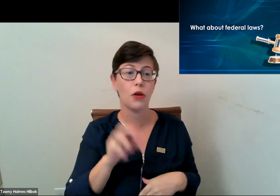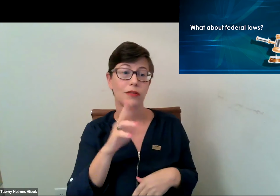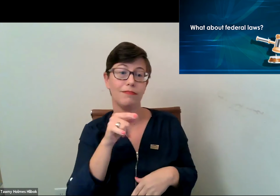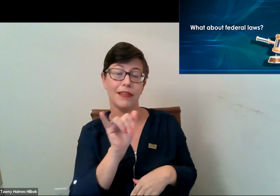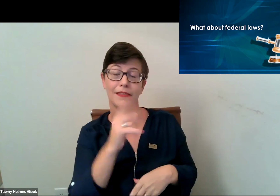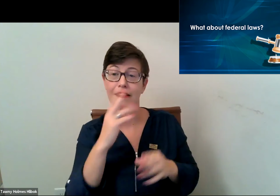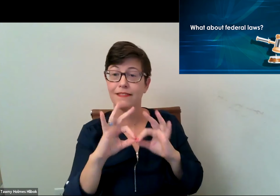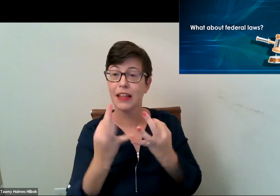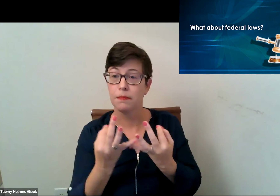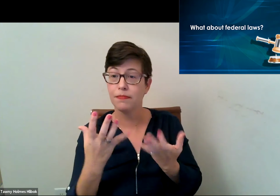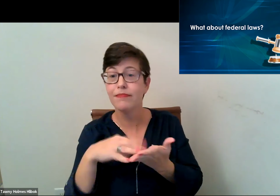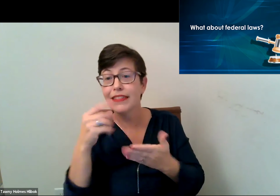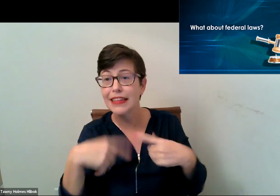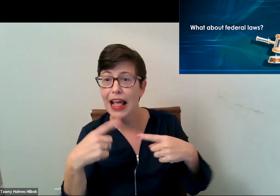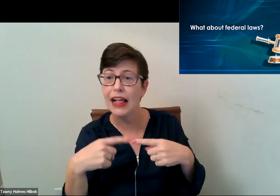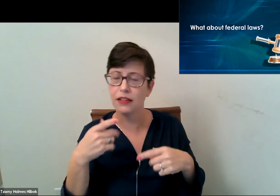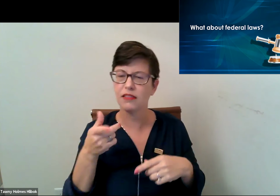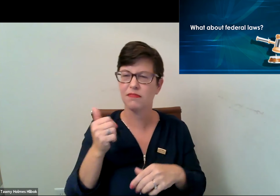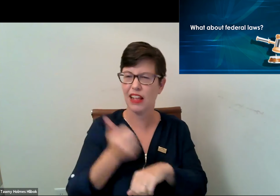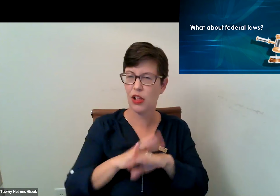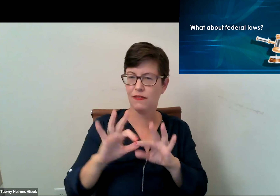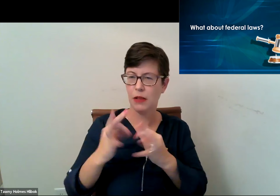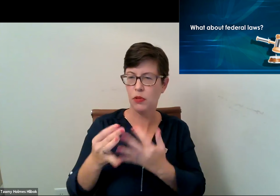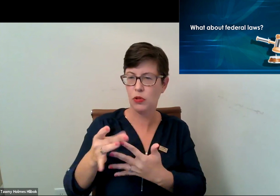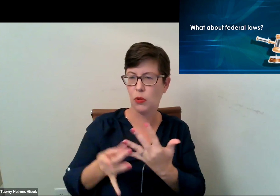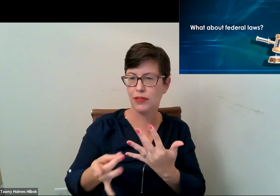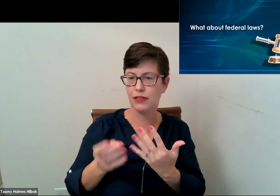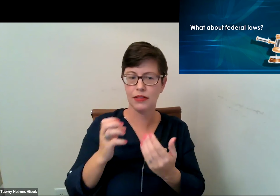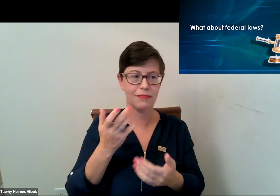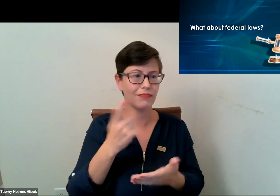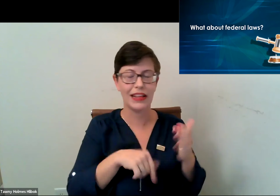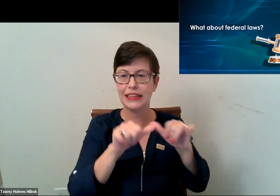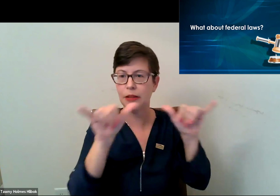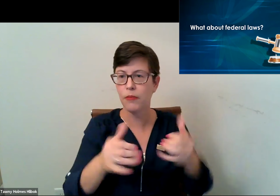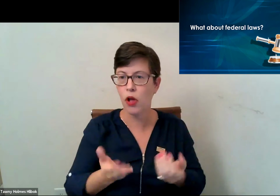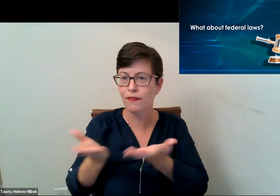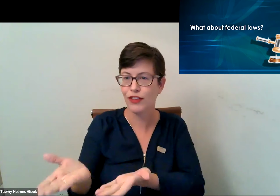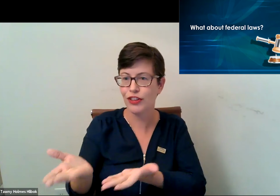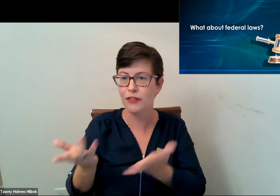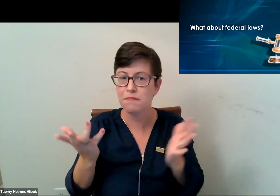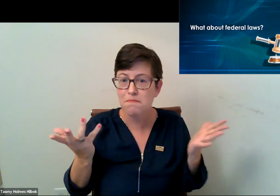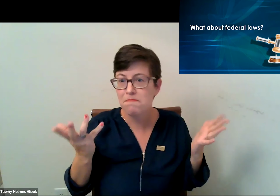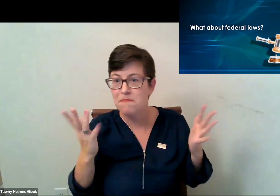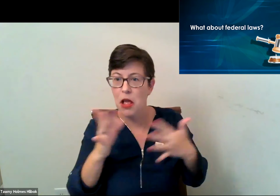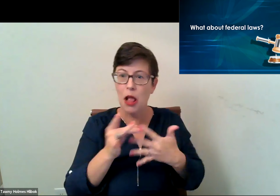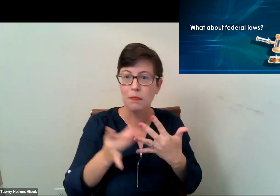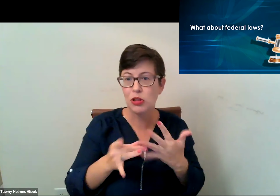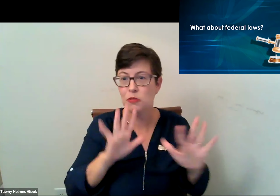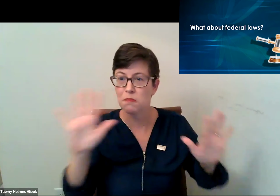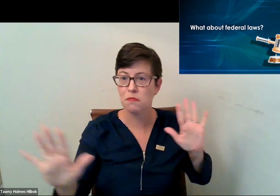for people who want to learn sign language so if there are families who want to learn sign language that's an option for them that's something the system can offer.